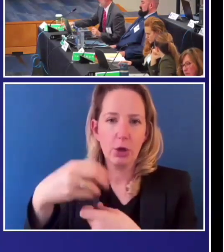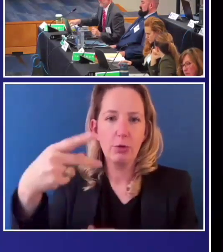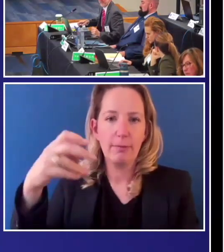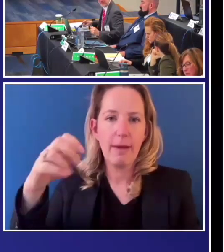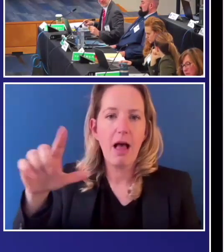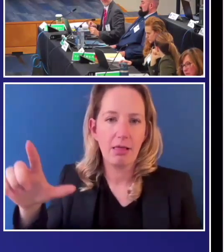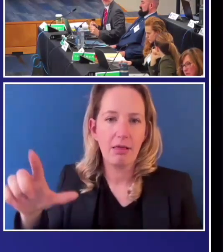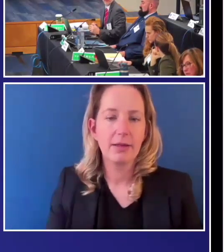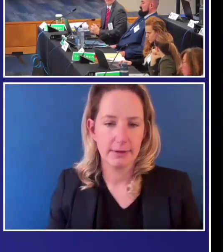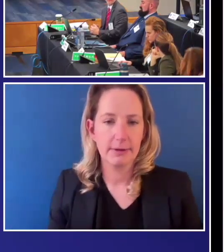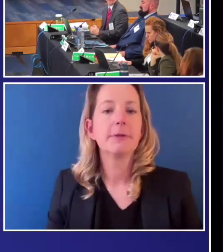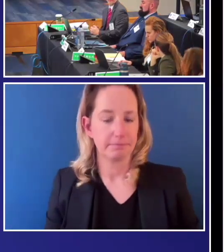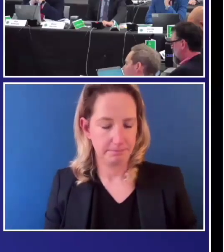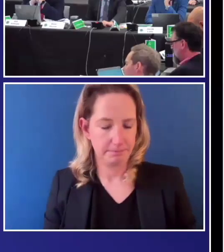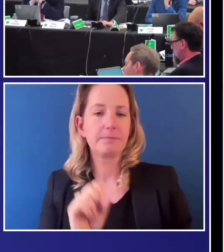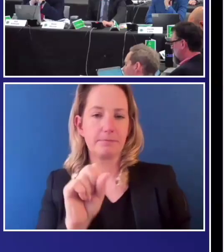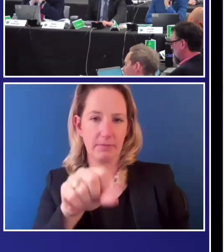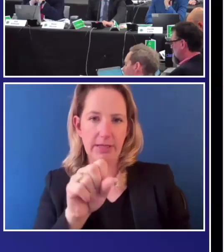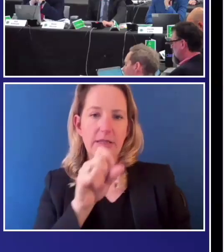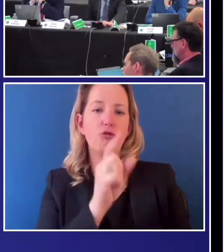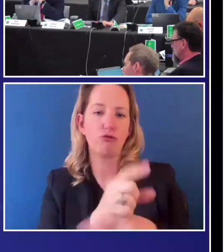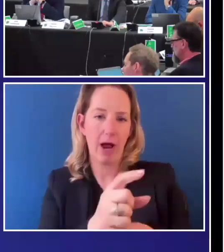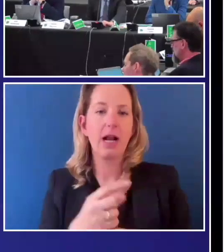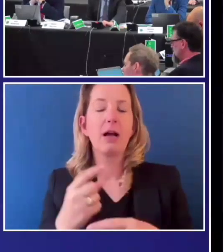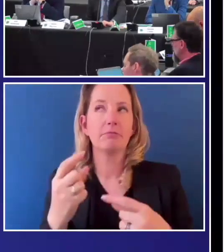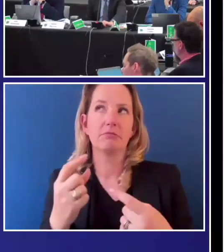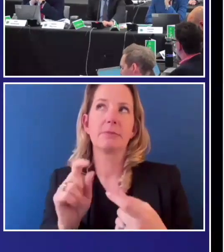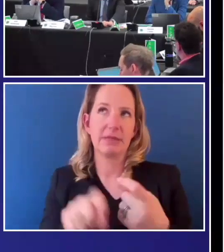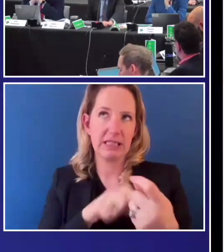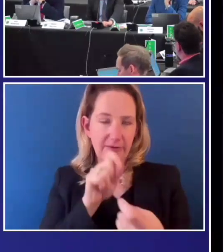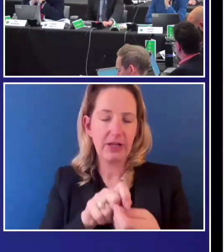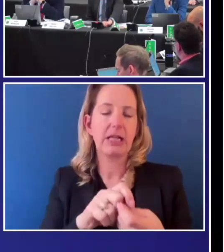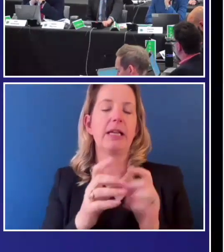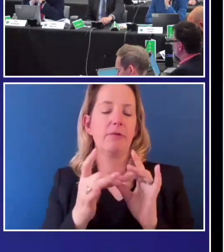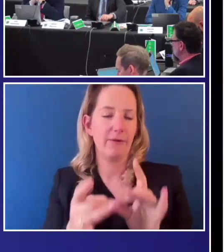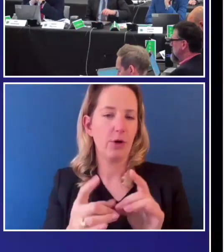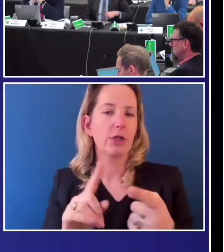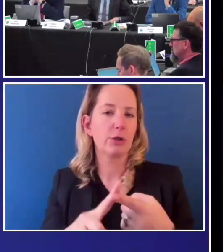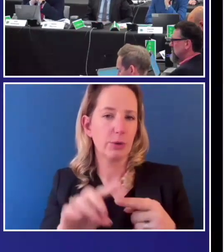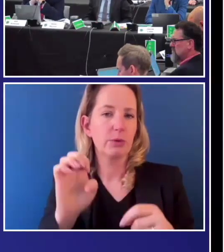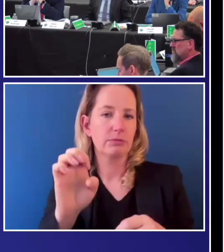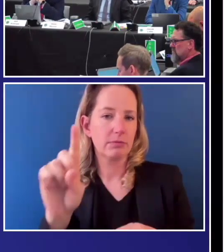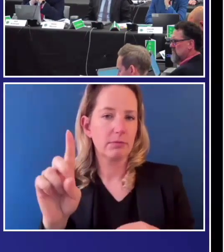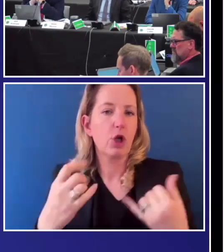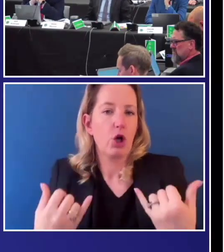Yeah, yeah. I'm specifically referring to the Department's current proposal. Yep. Thank you. Ritchie?